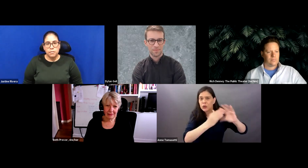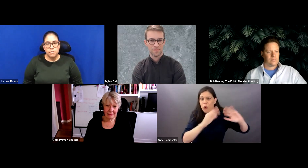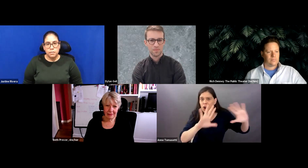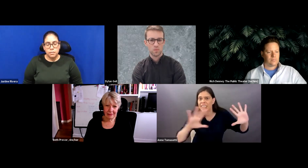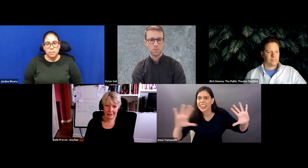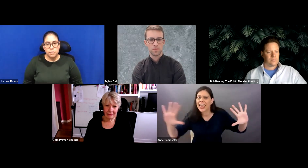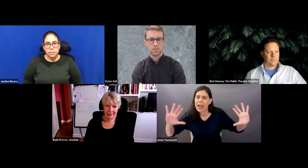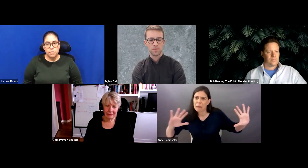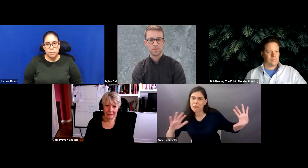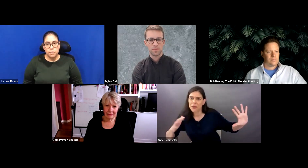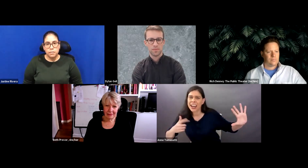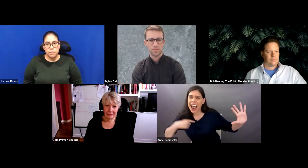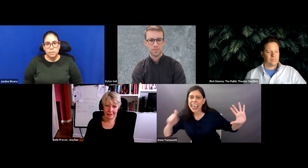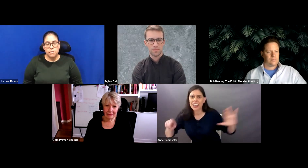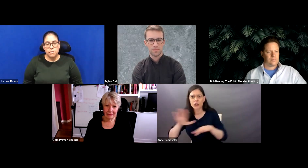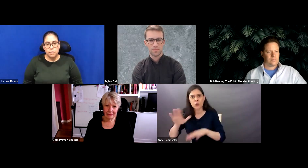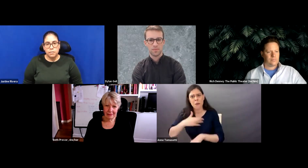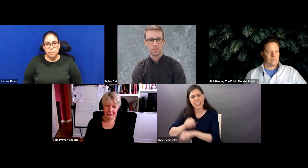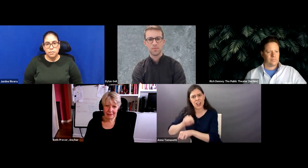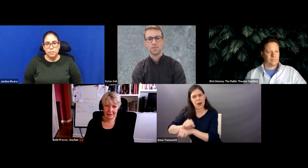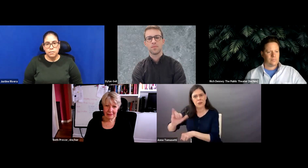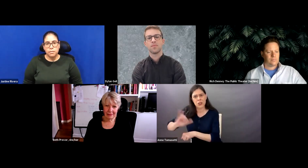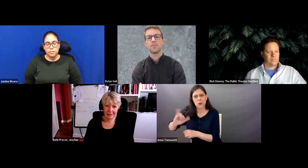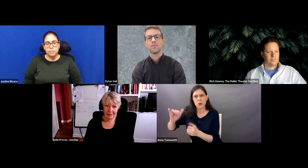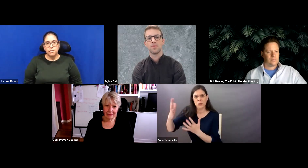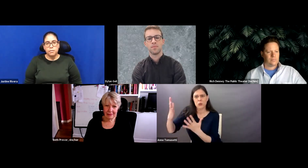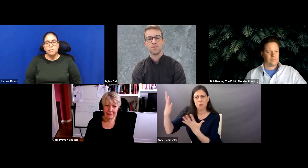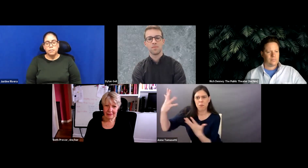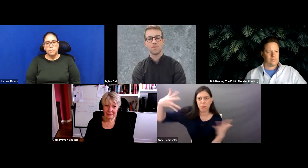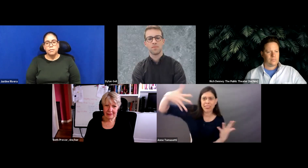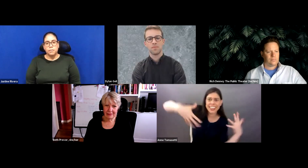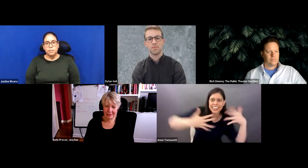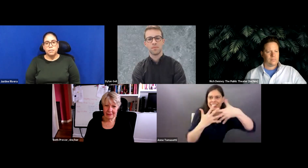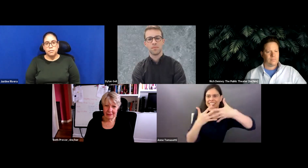to it and I wanted them to blend with the story. But I also